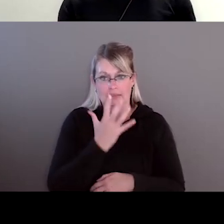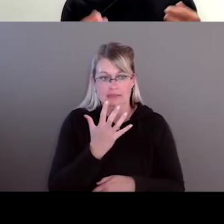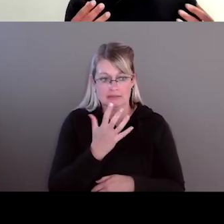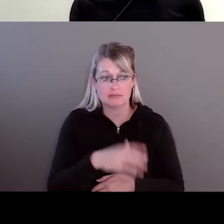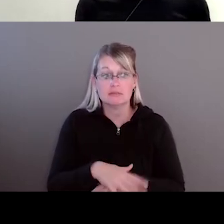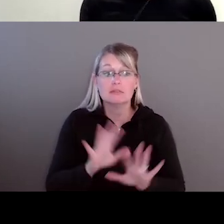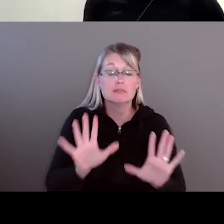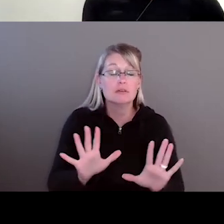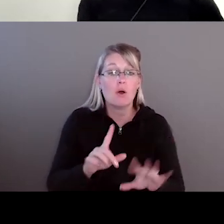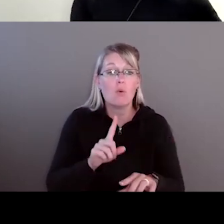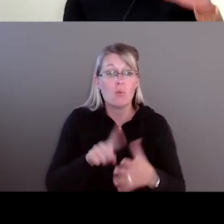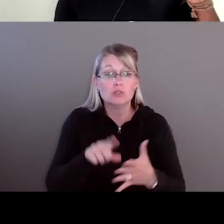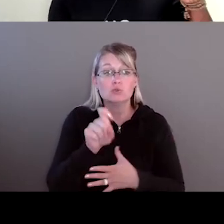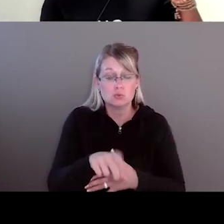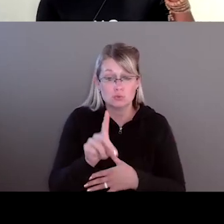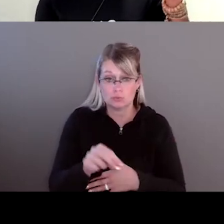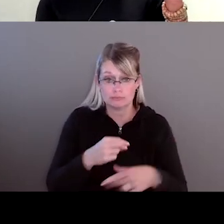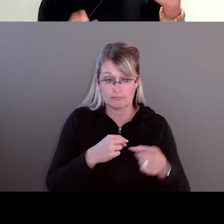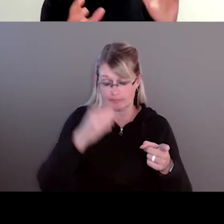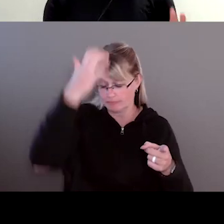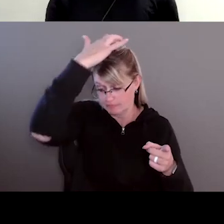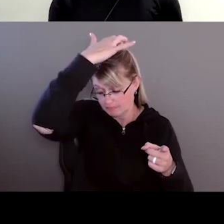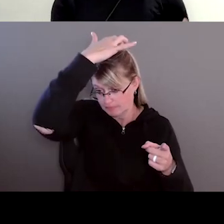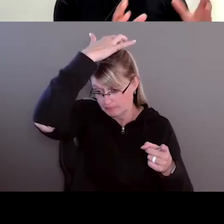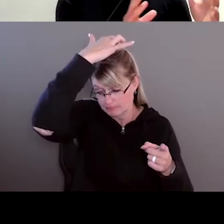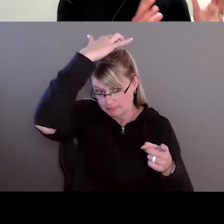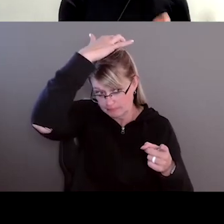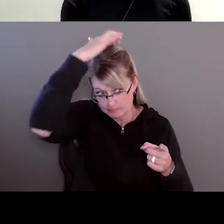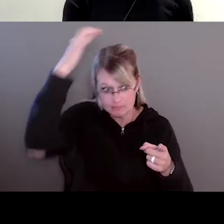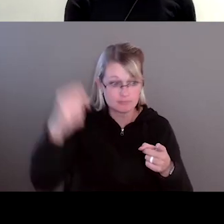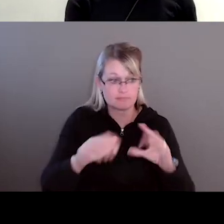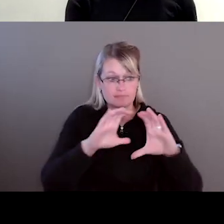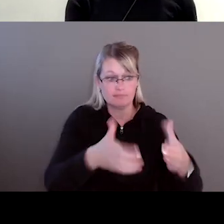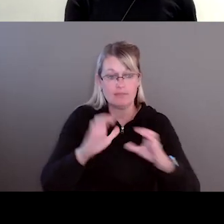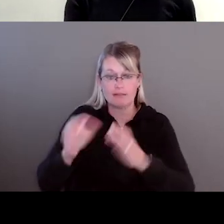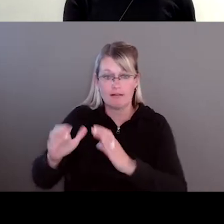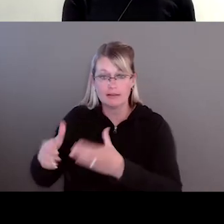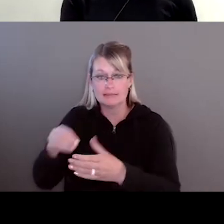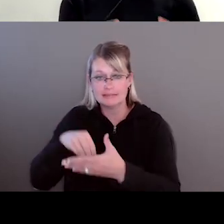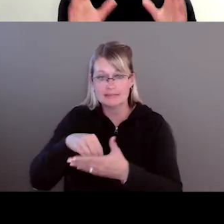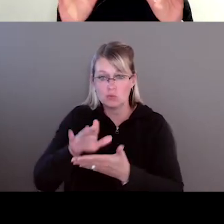what you want to do, you want to have classes inside your design system that